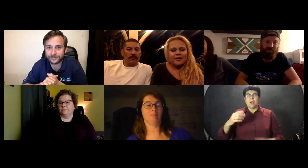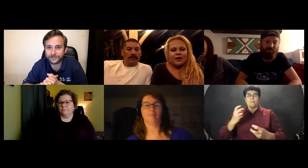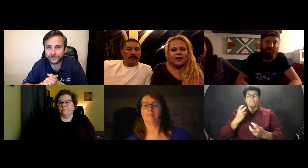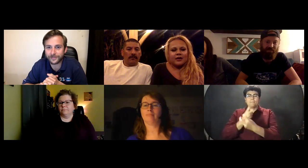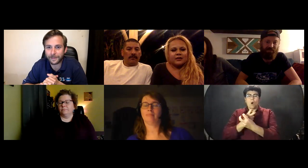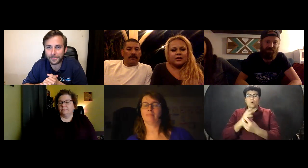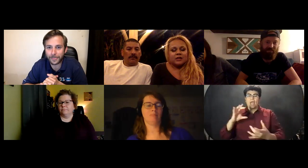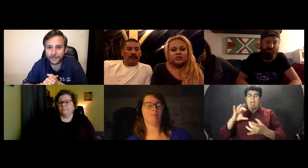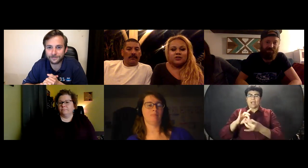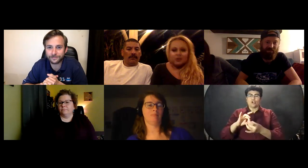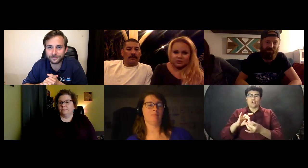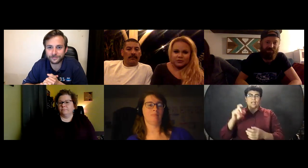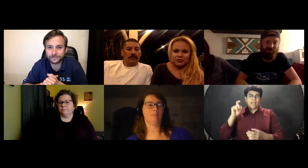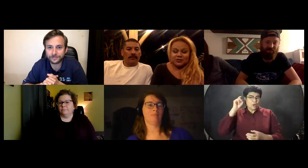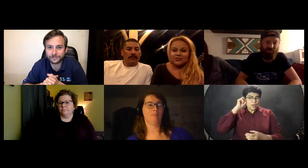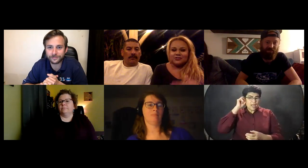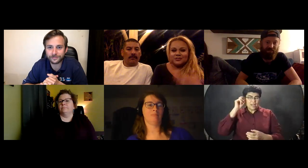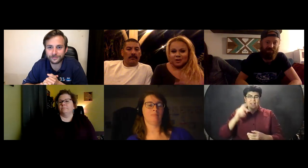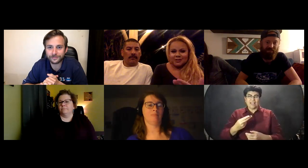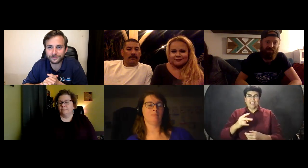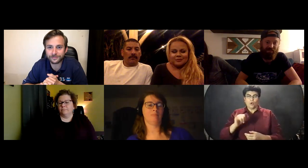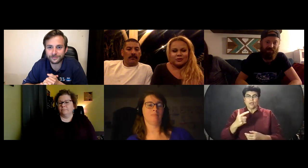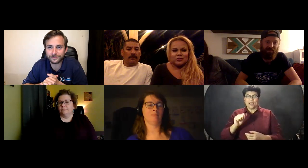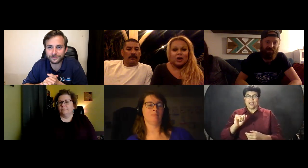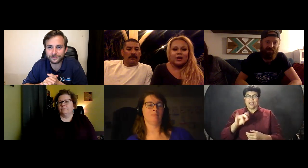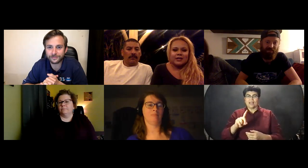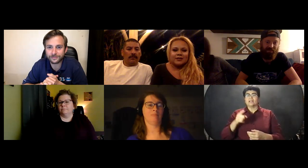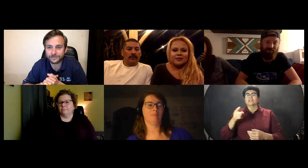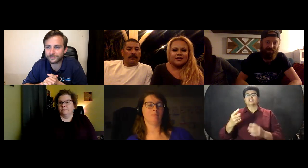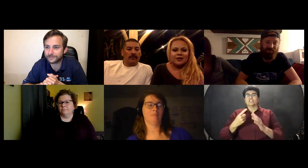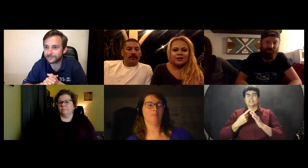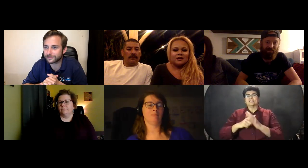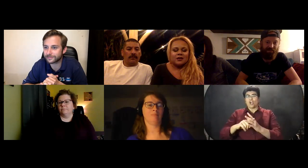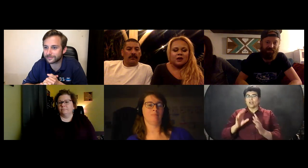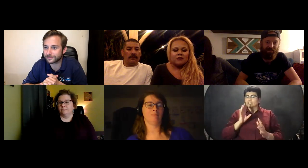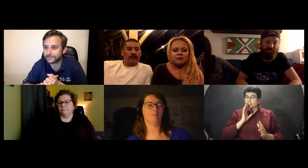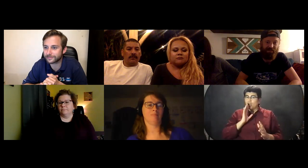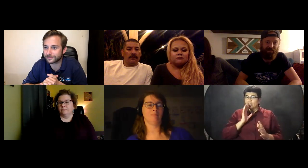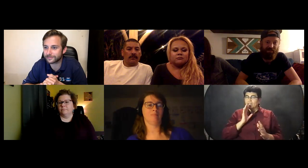and she also just started